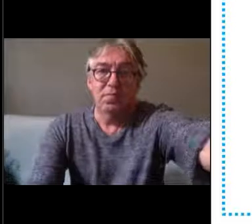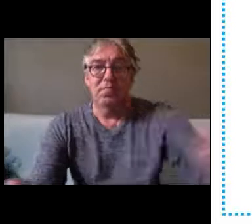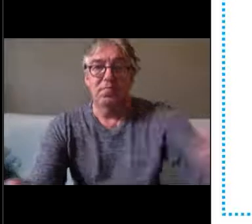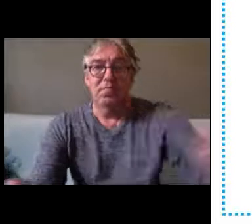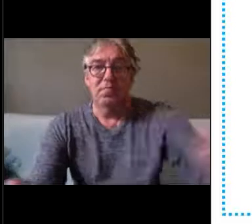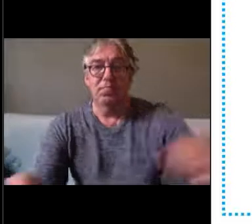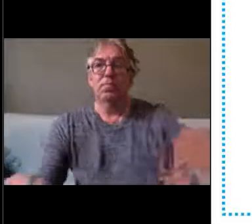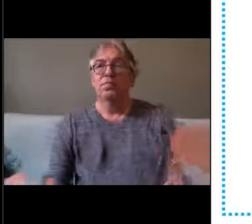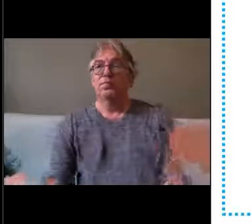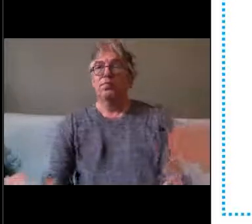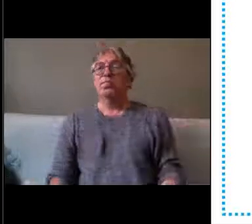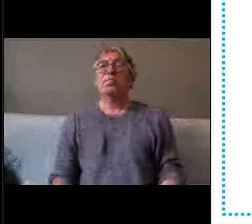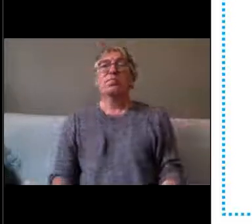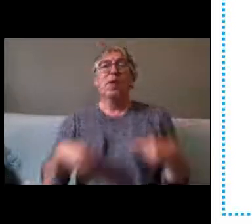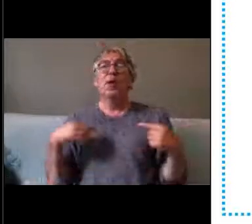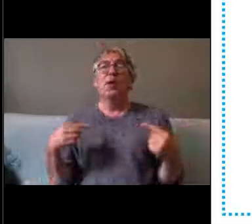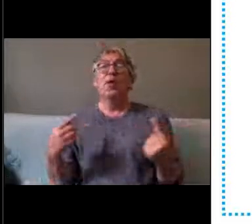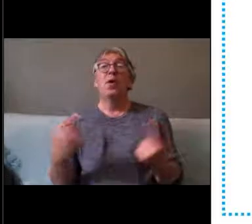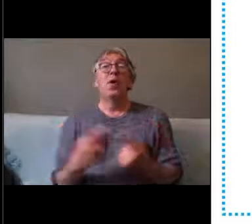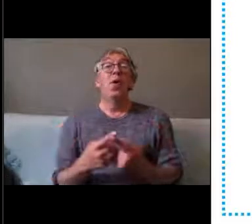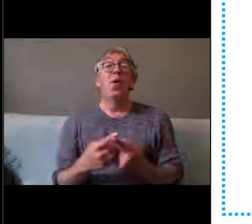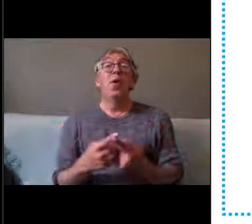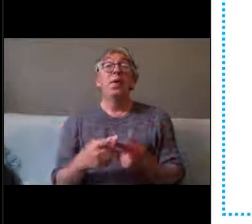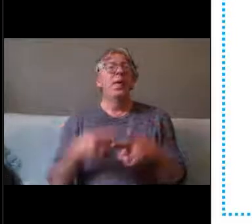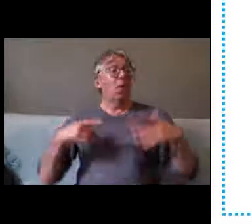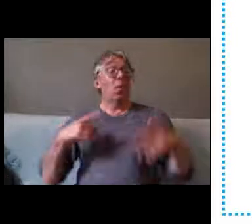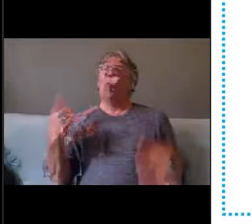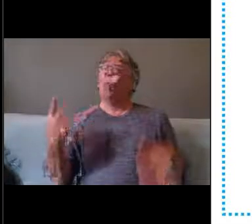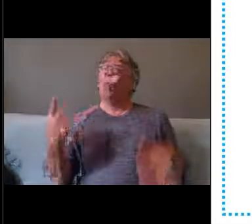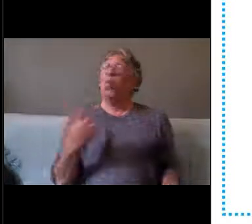and analysis to measure how effective the project has been.